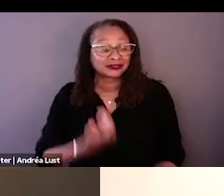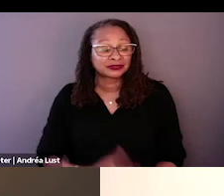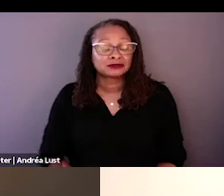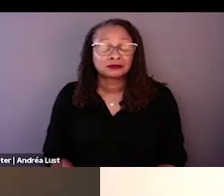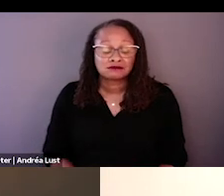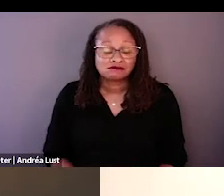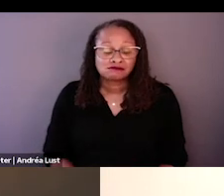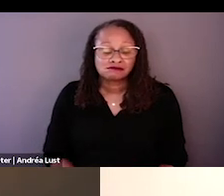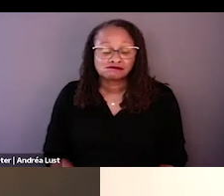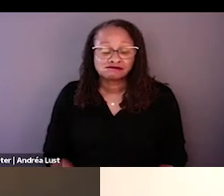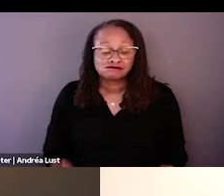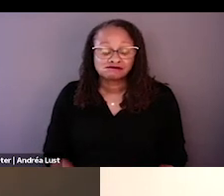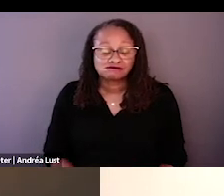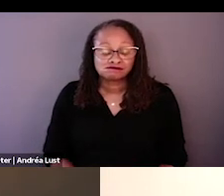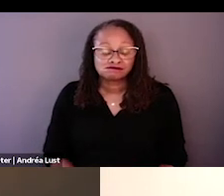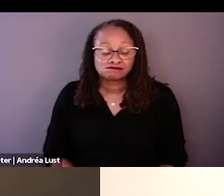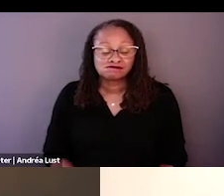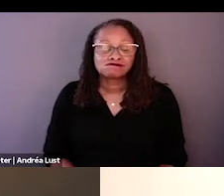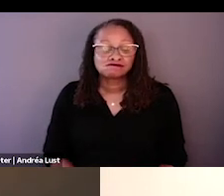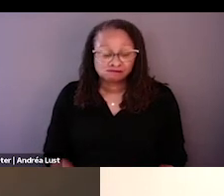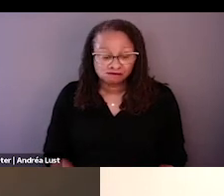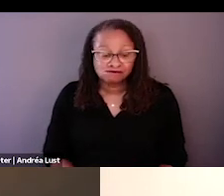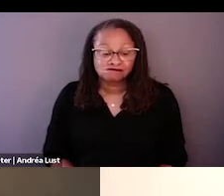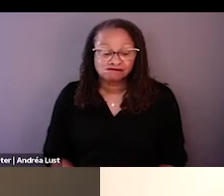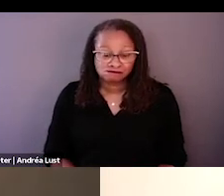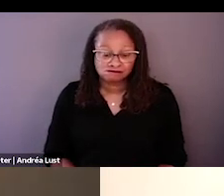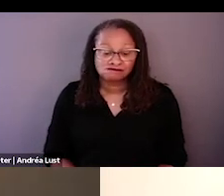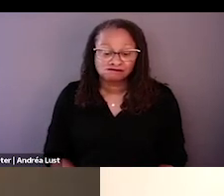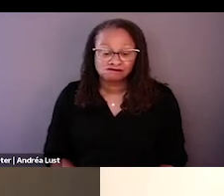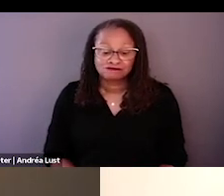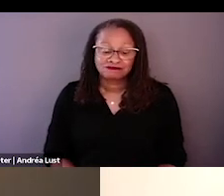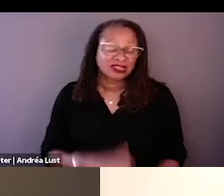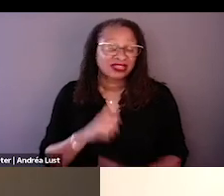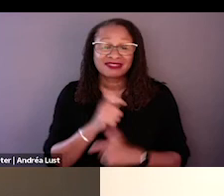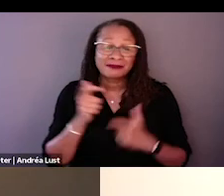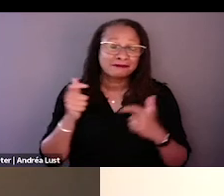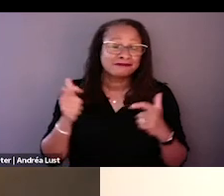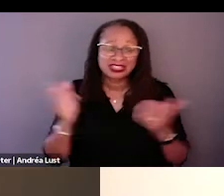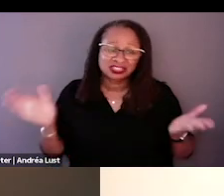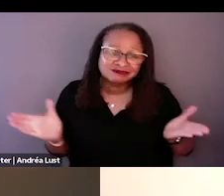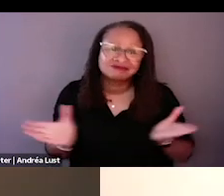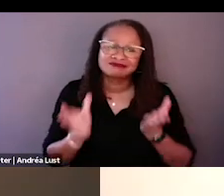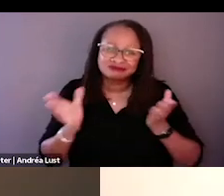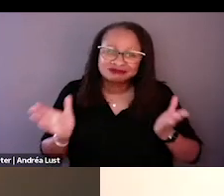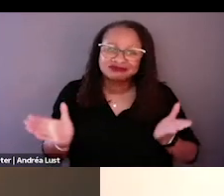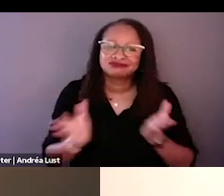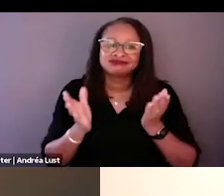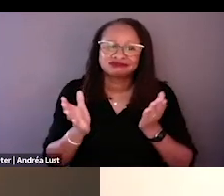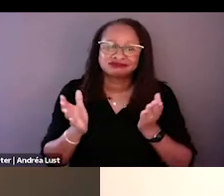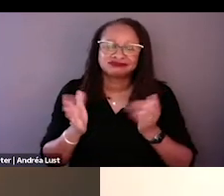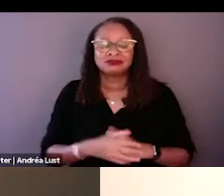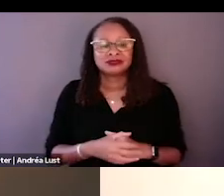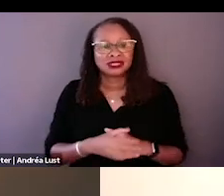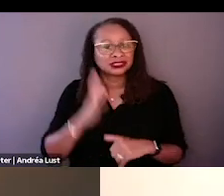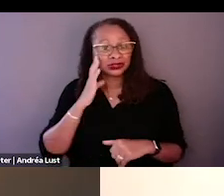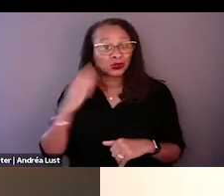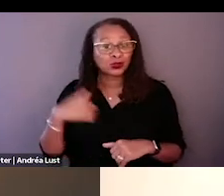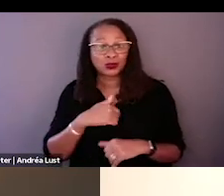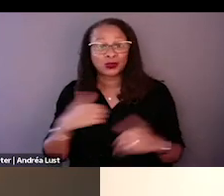So that book is a very big book, and a kind of guide that tells you area by area, street by street,